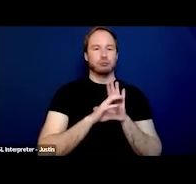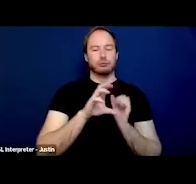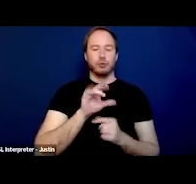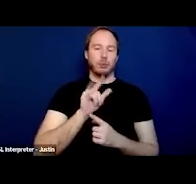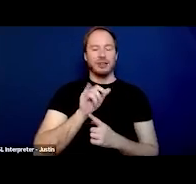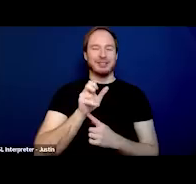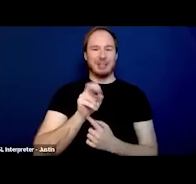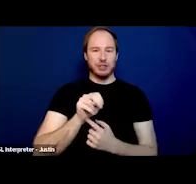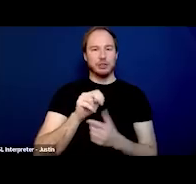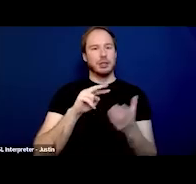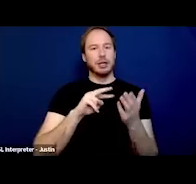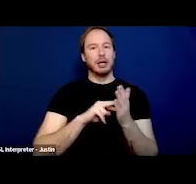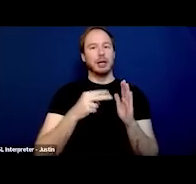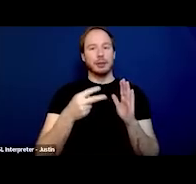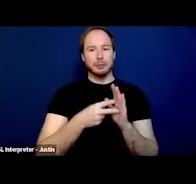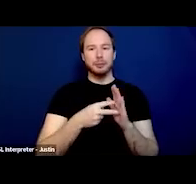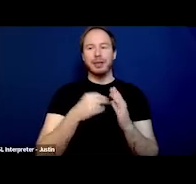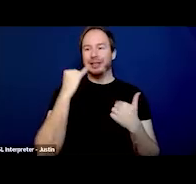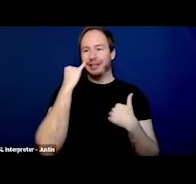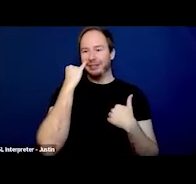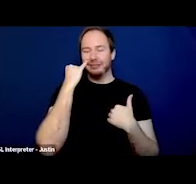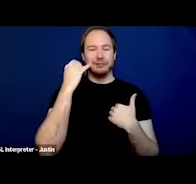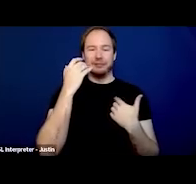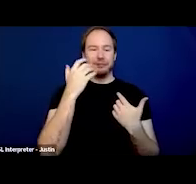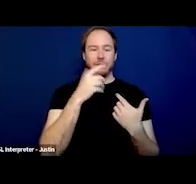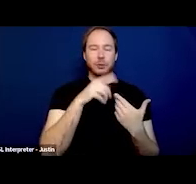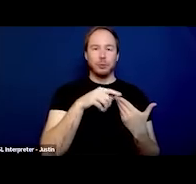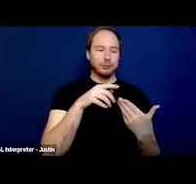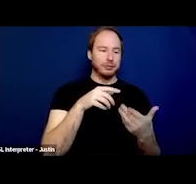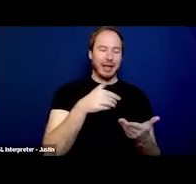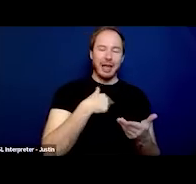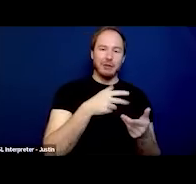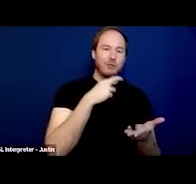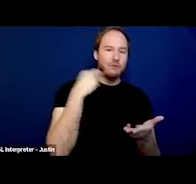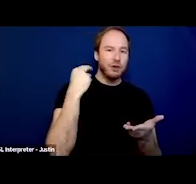I mean anything that places individuals at risk of arrests, fines and incarceration.